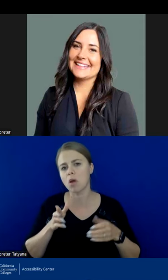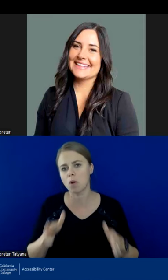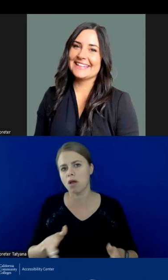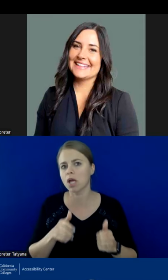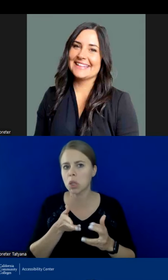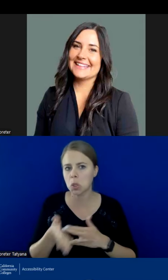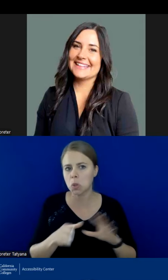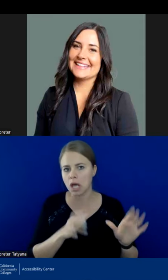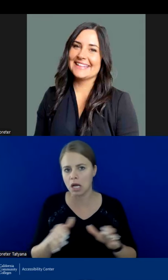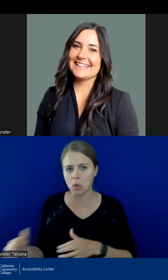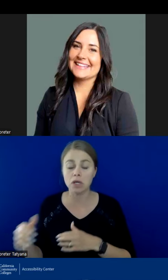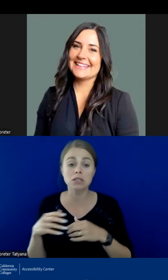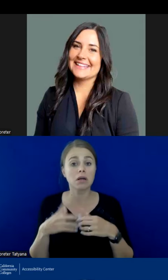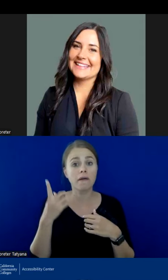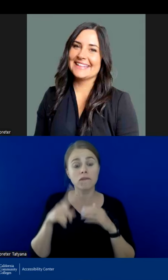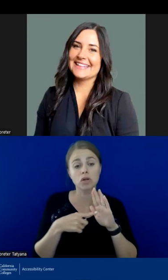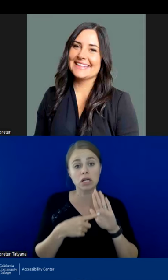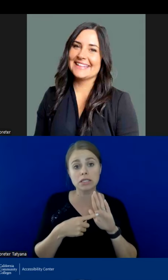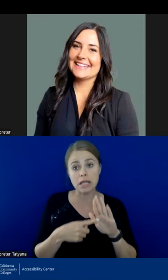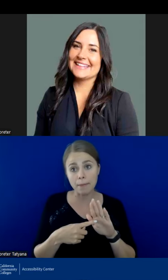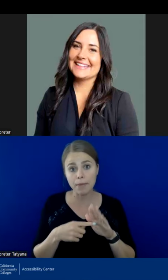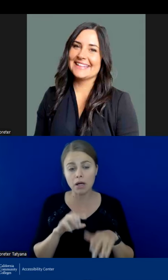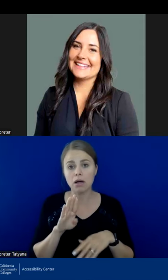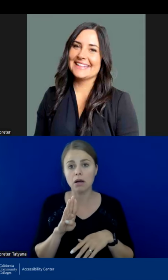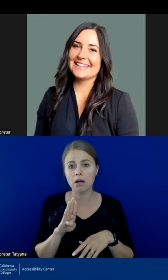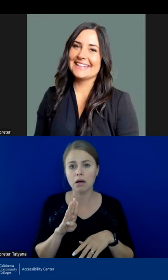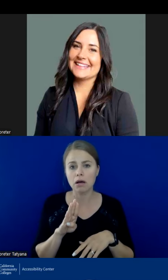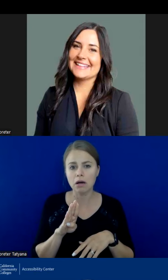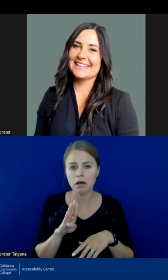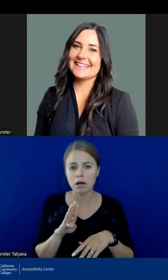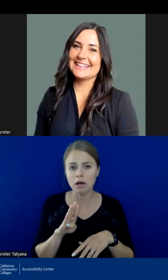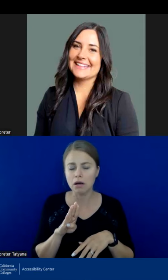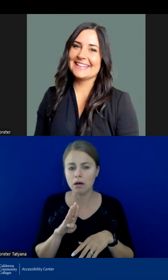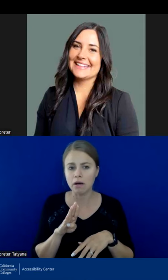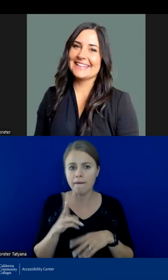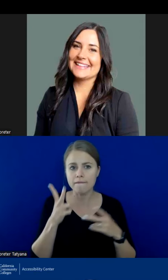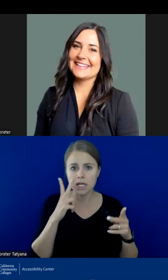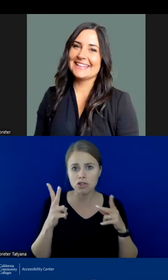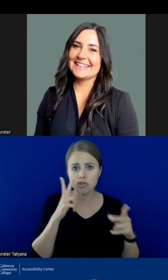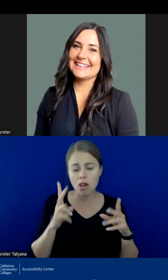For example, bucket for visuals includes images,